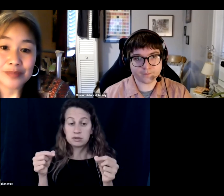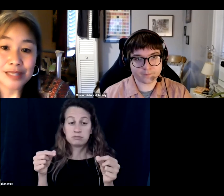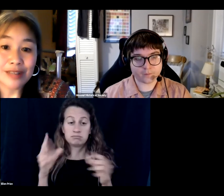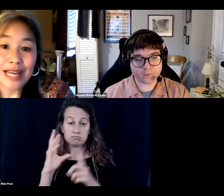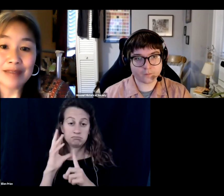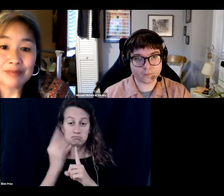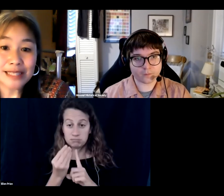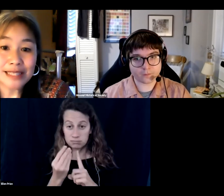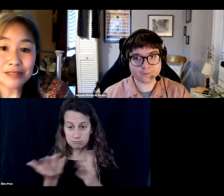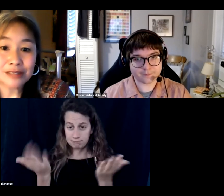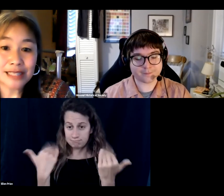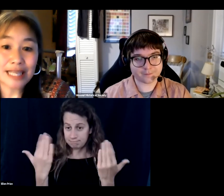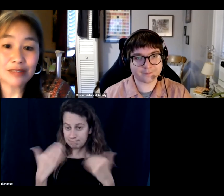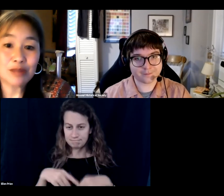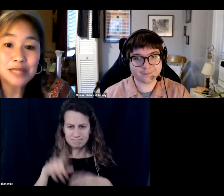for people who live through it that, you know, maybe they don't